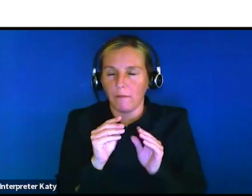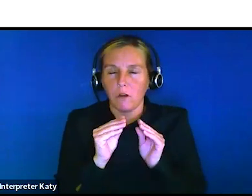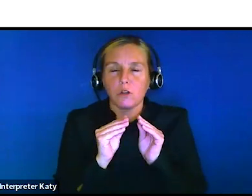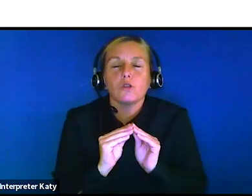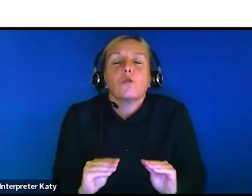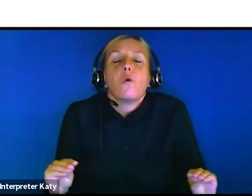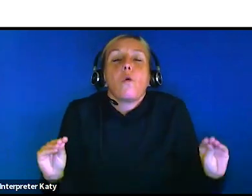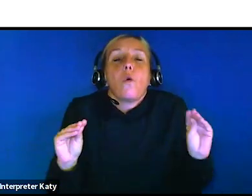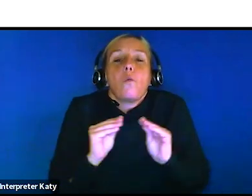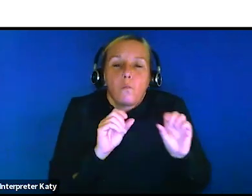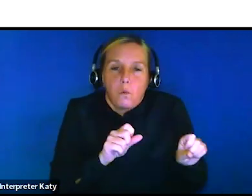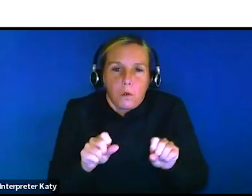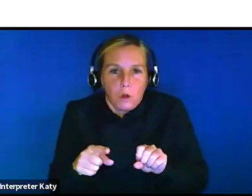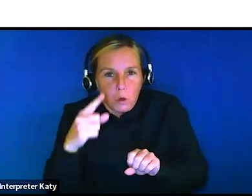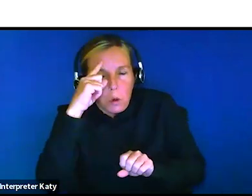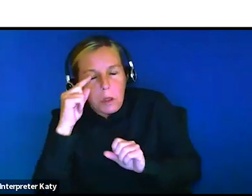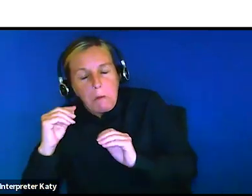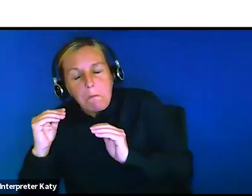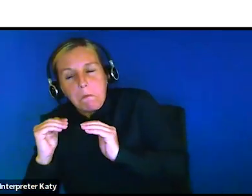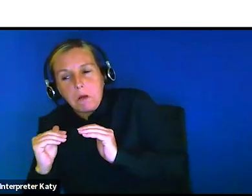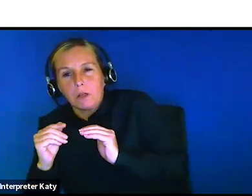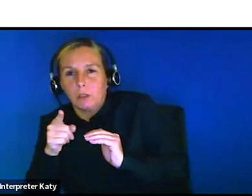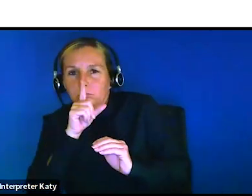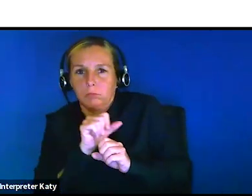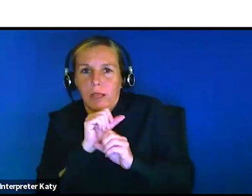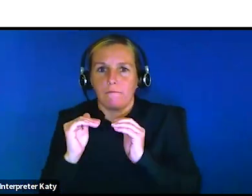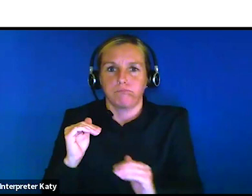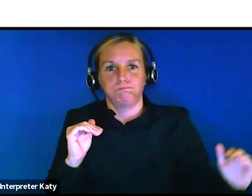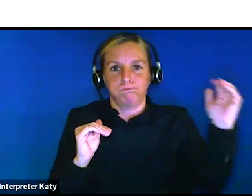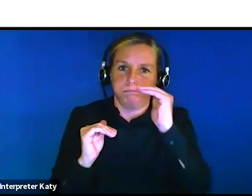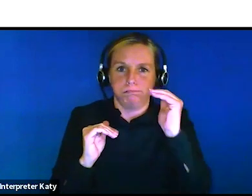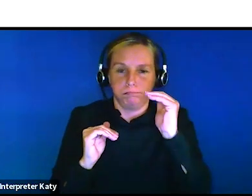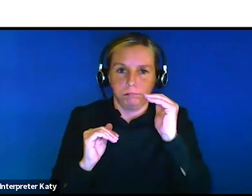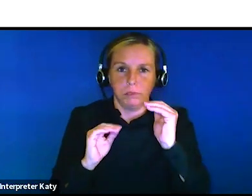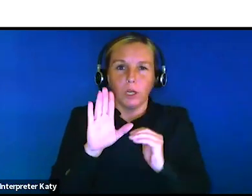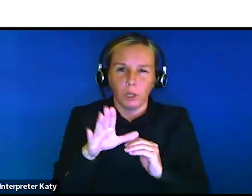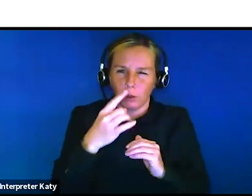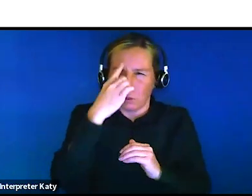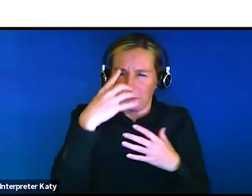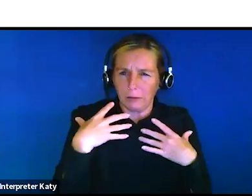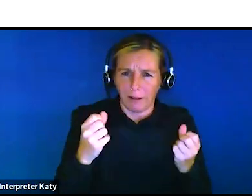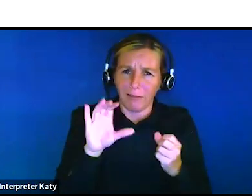Use your mental health diagnosis as a strength. You're, in a sense, an Ironman.